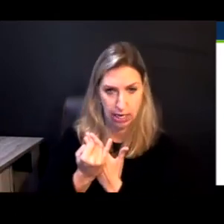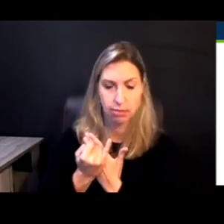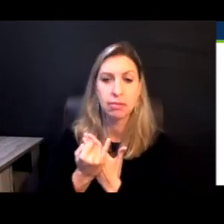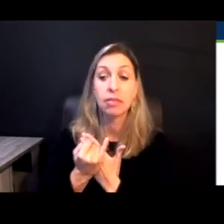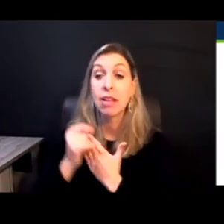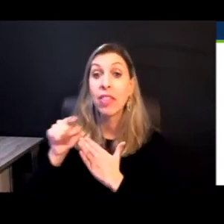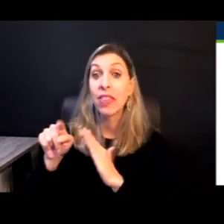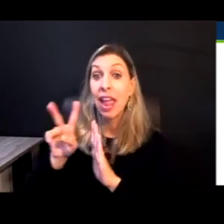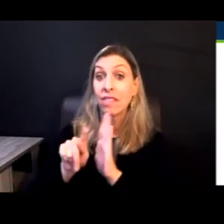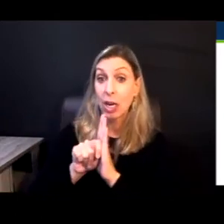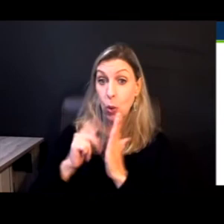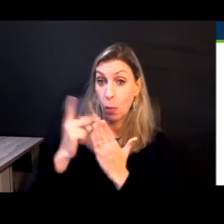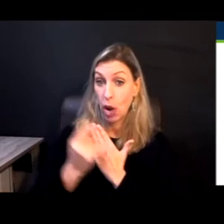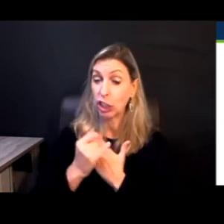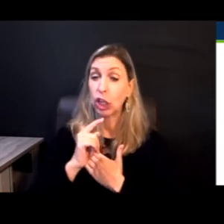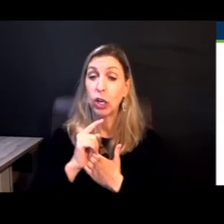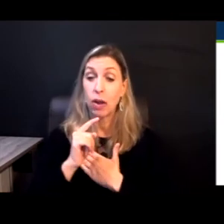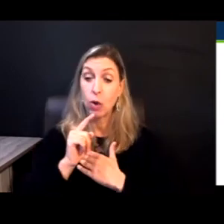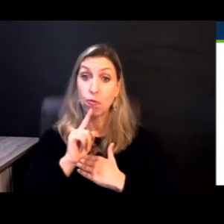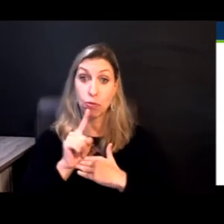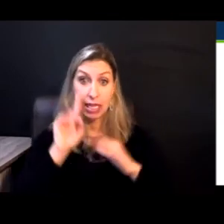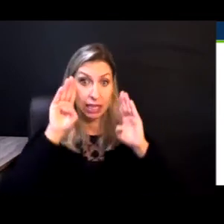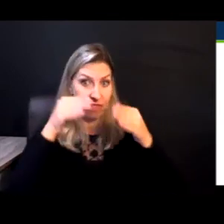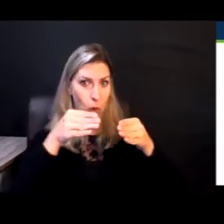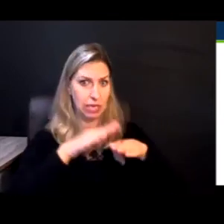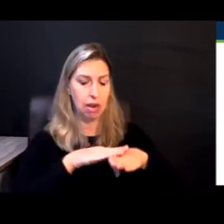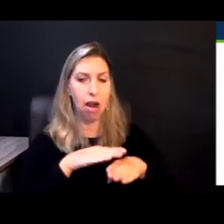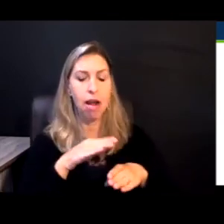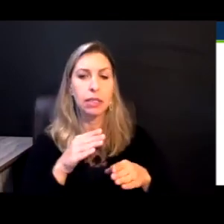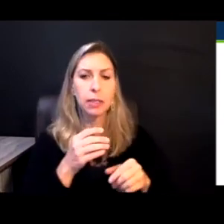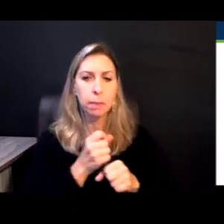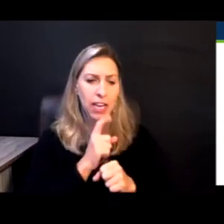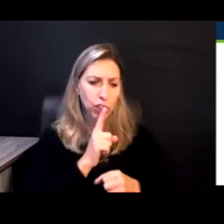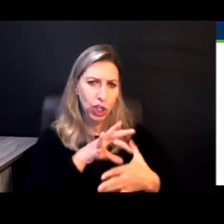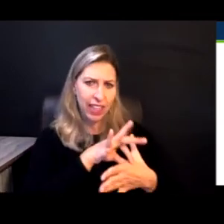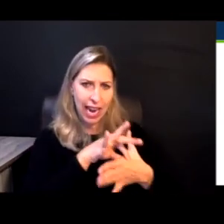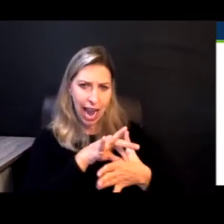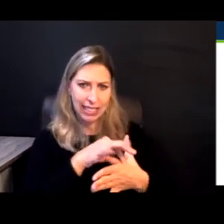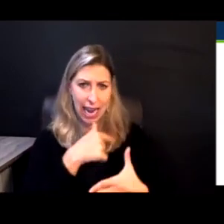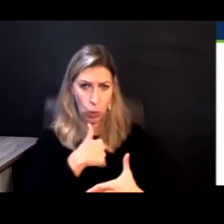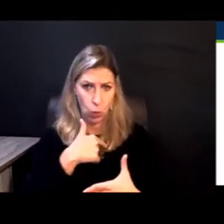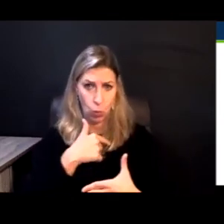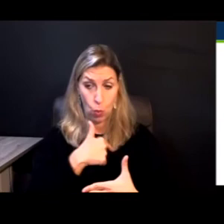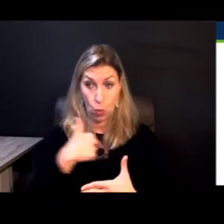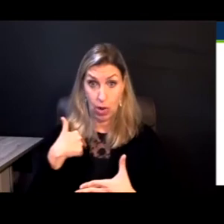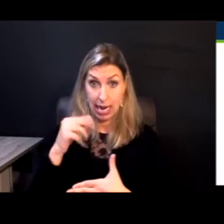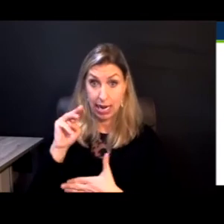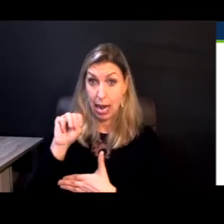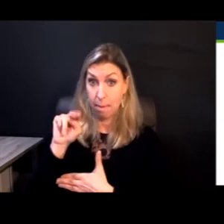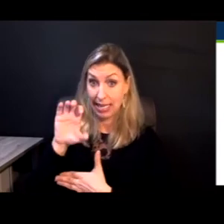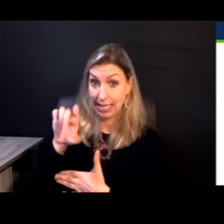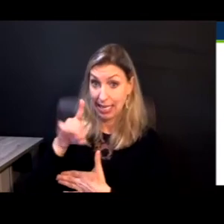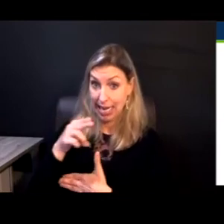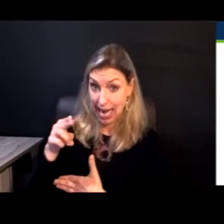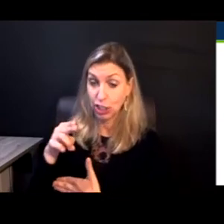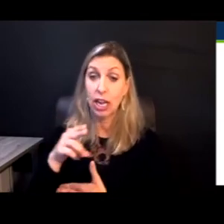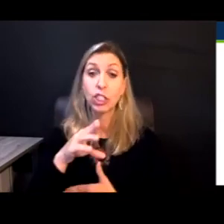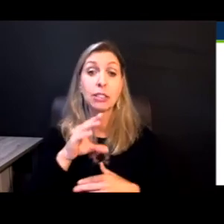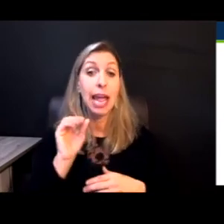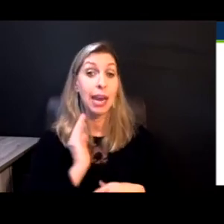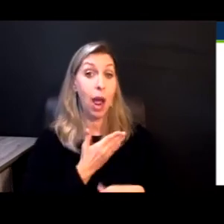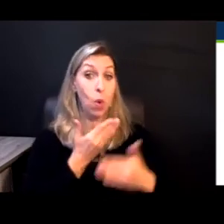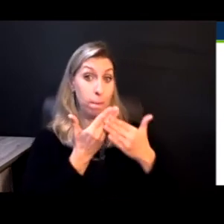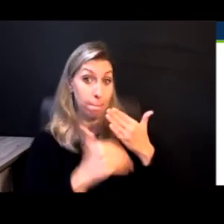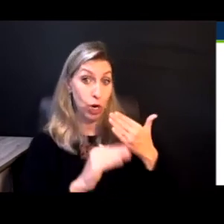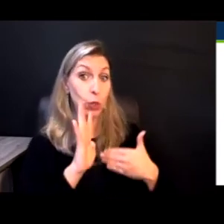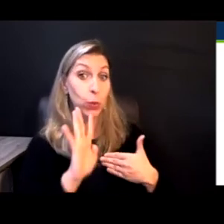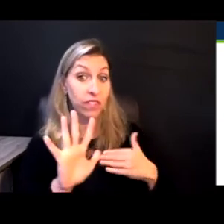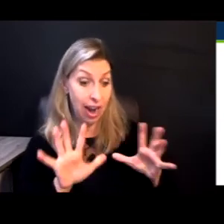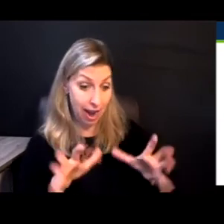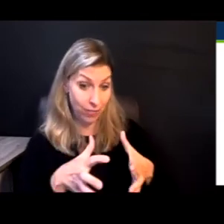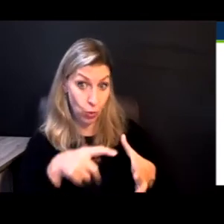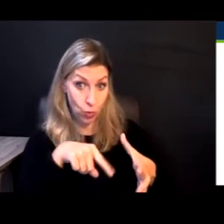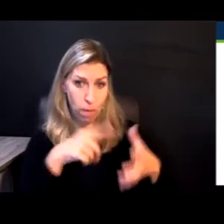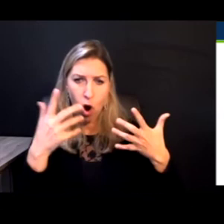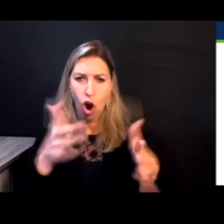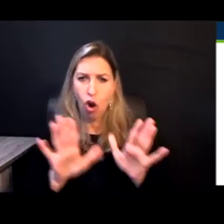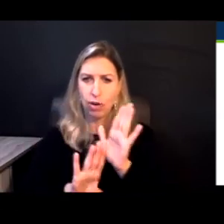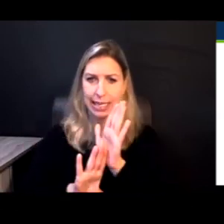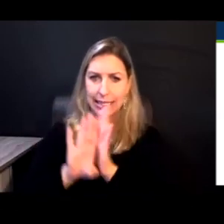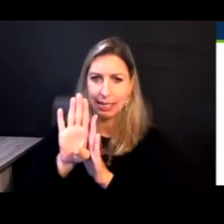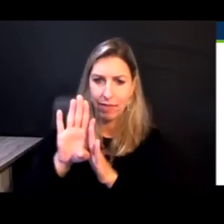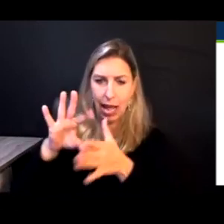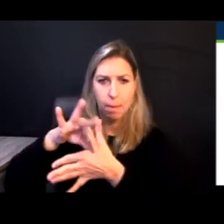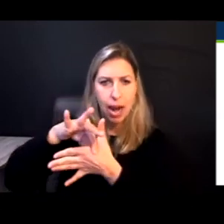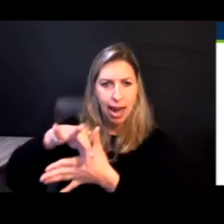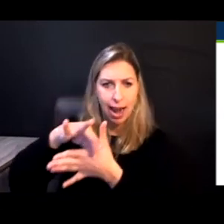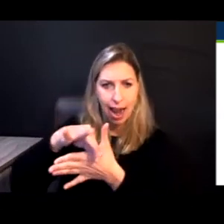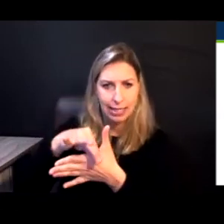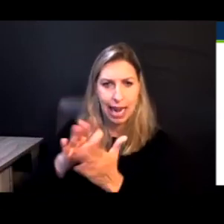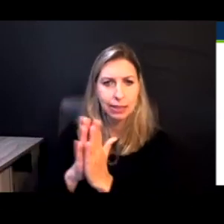using the content of the family resource packet for families with newly identified DHH baby.